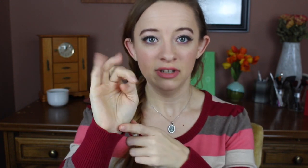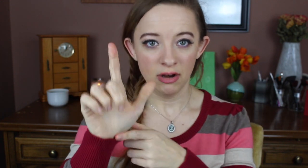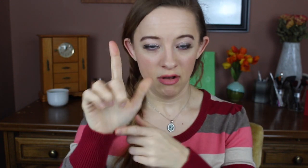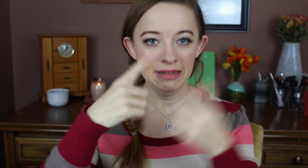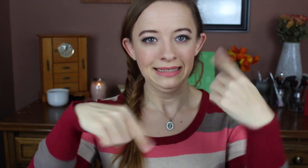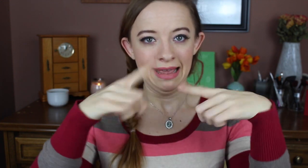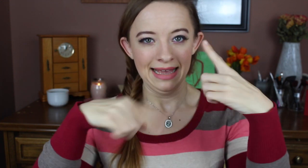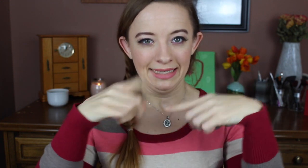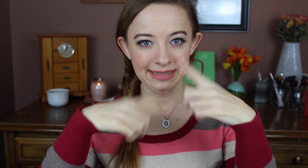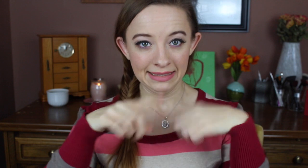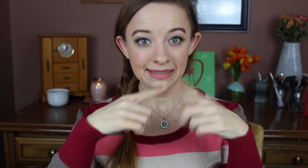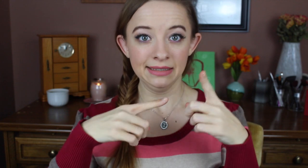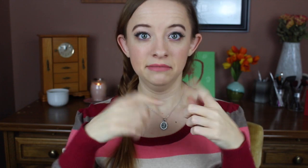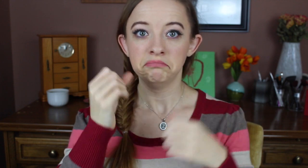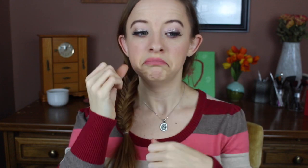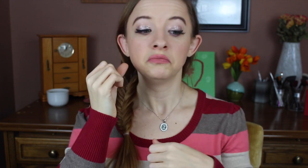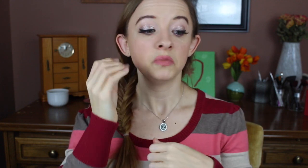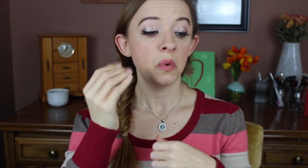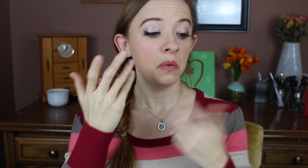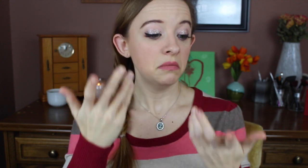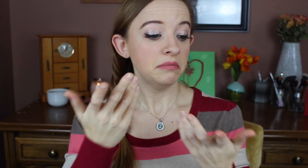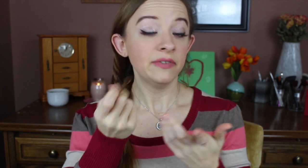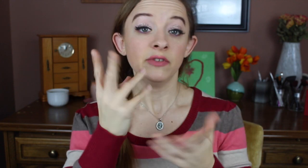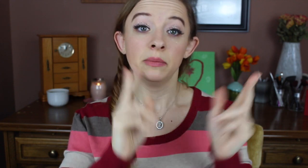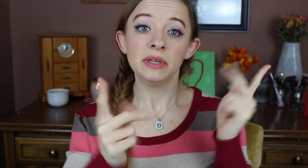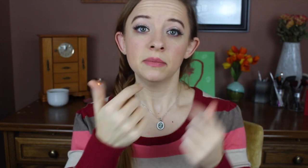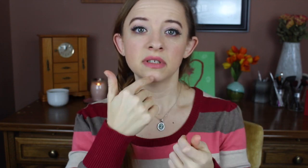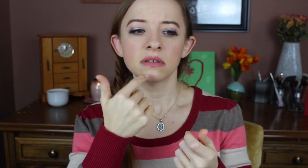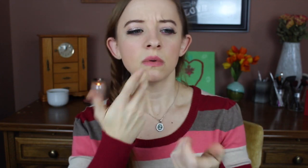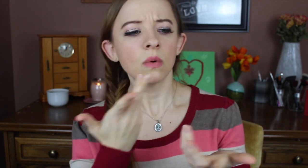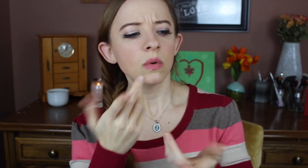is regional signing. So a few people